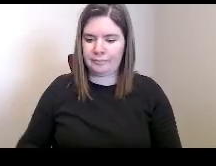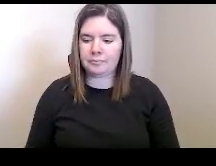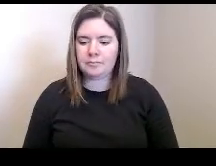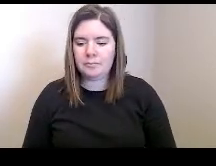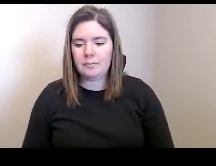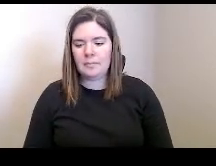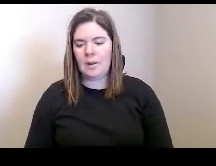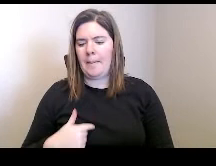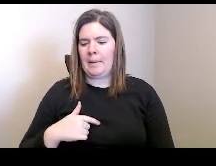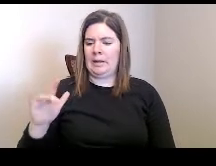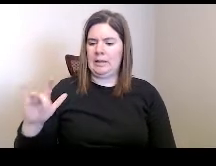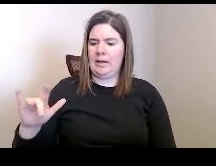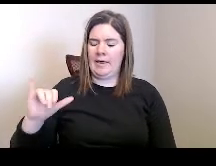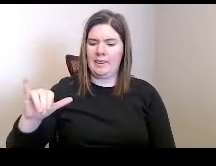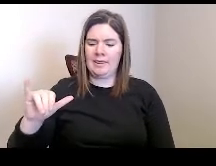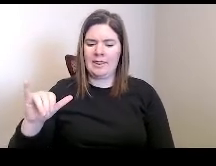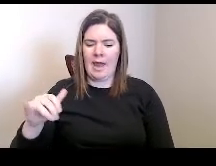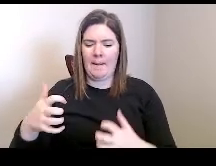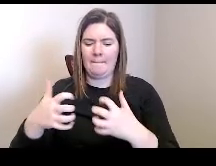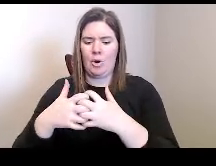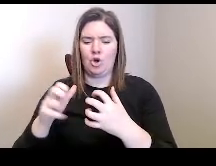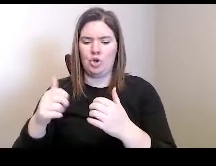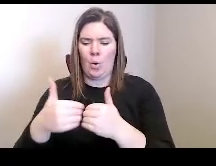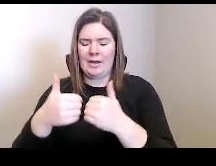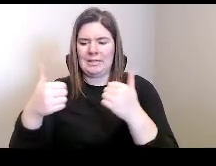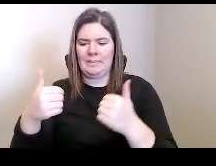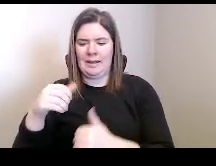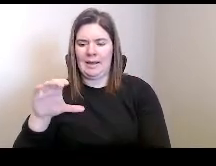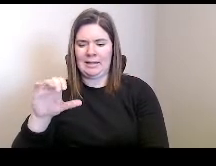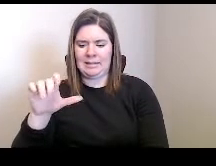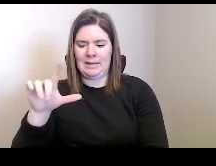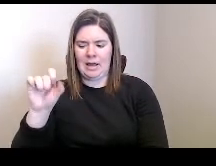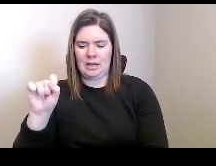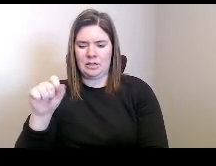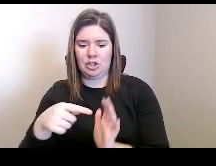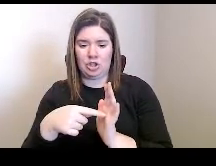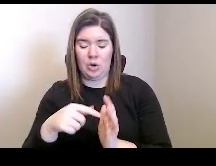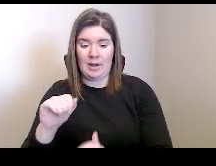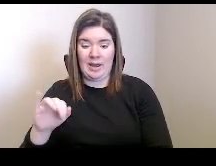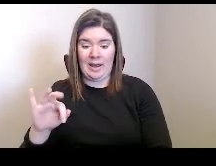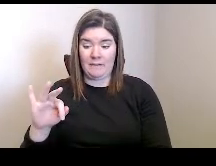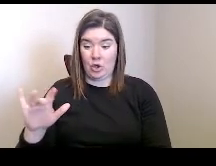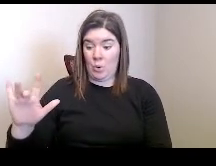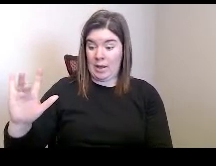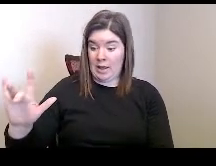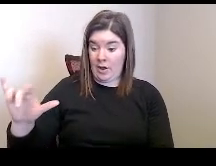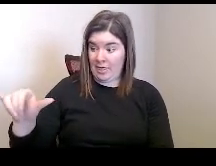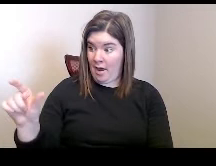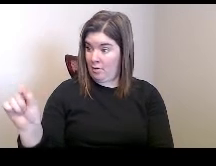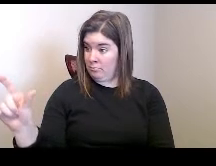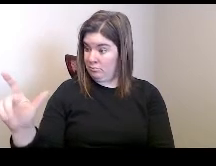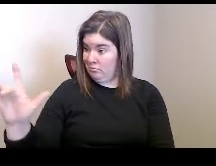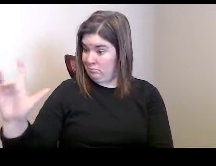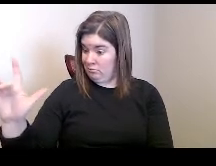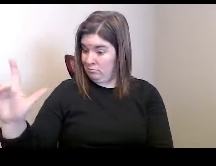merged or split cells just to show you that if you click on one of the warnings or one of the errors,